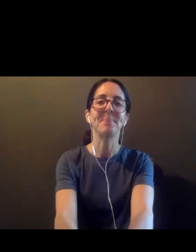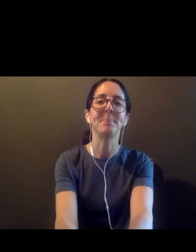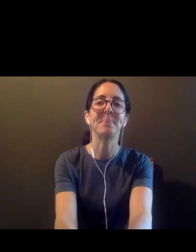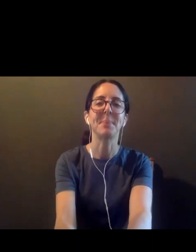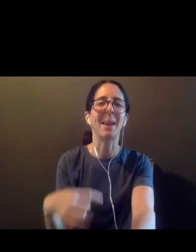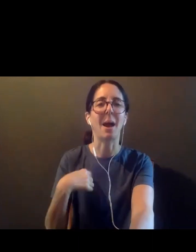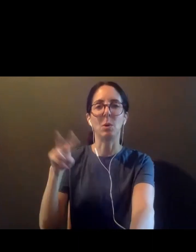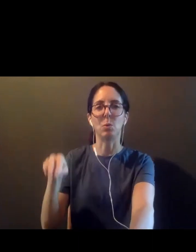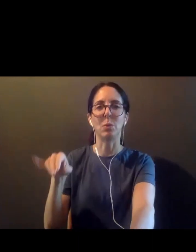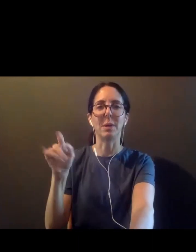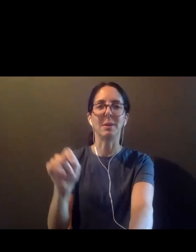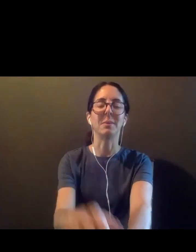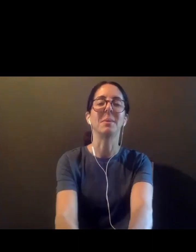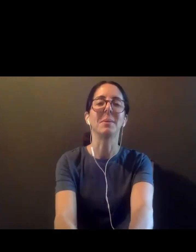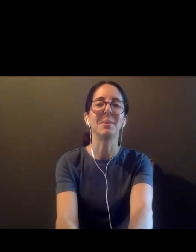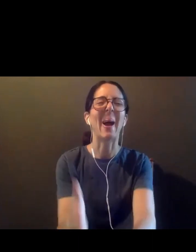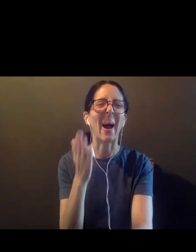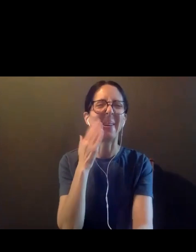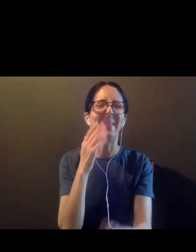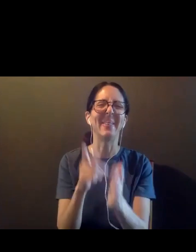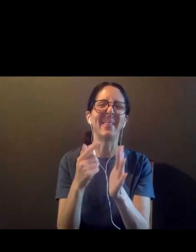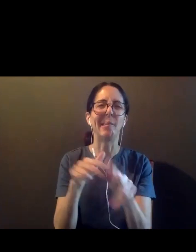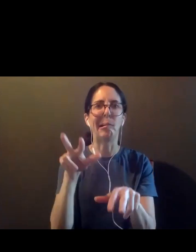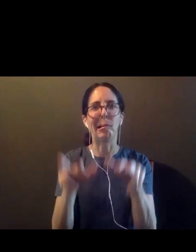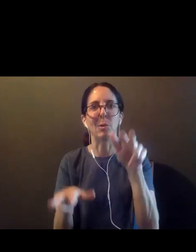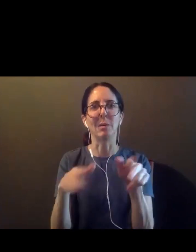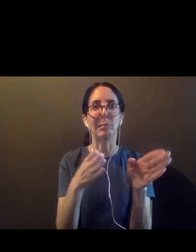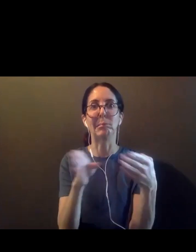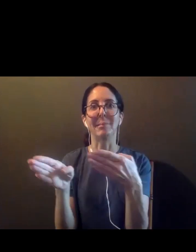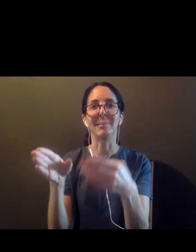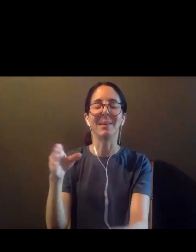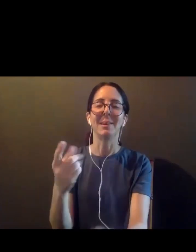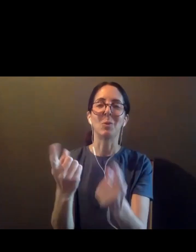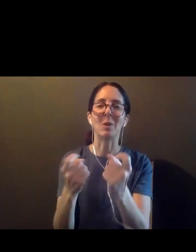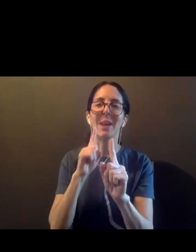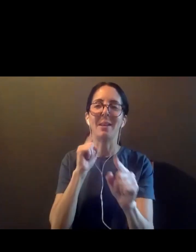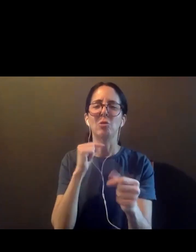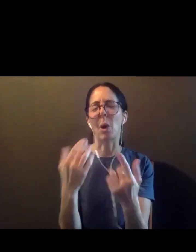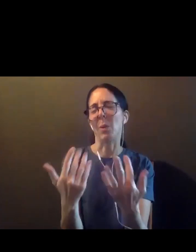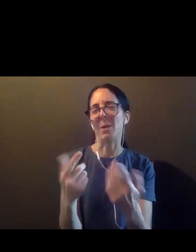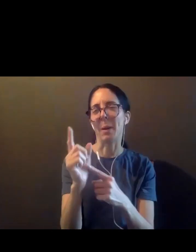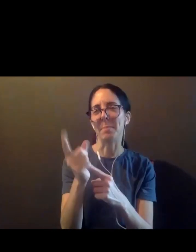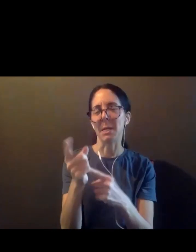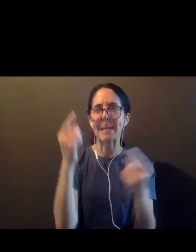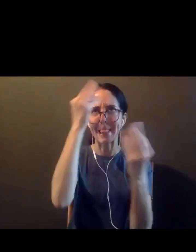I know that it’s always a bit of an awkward transition into the Q&A, so I’ll give you a moment to think through your questions.